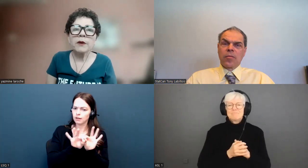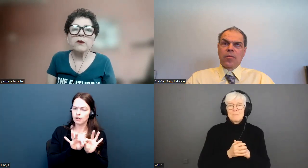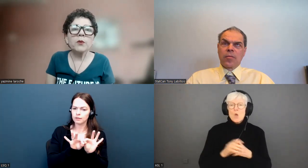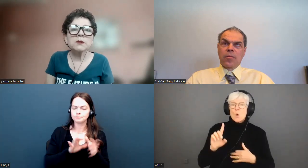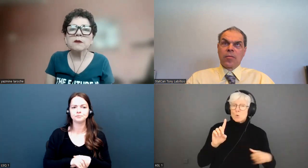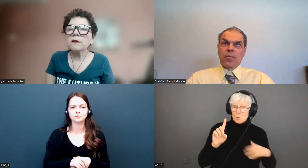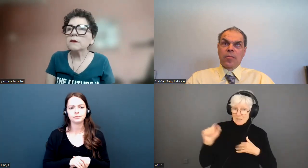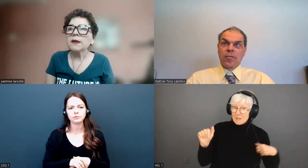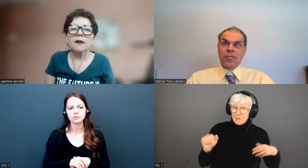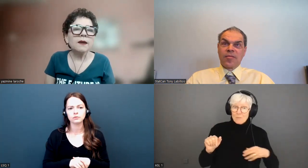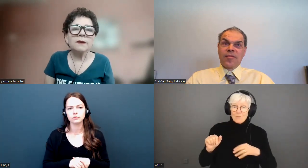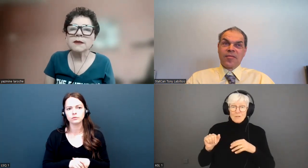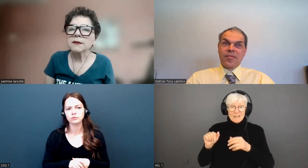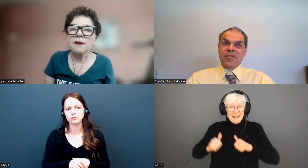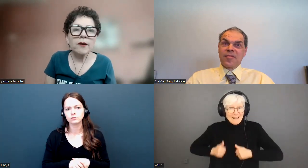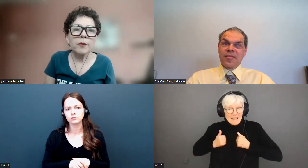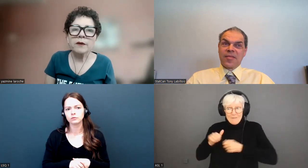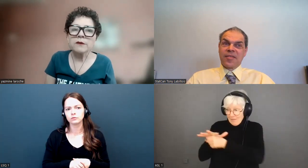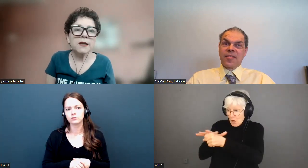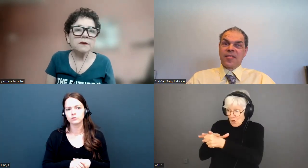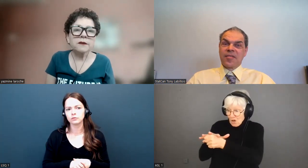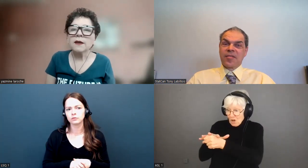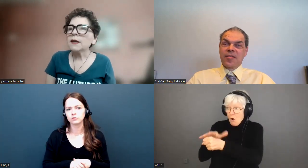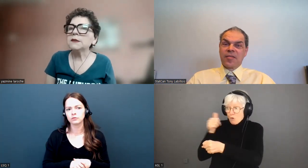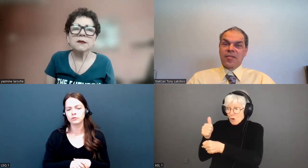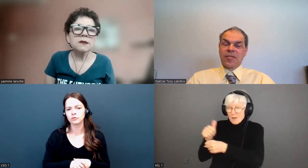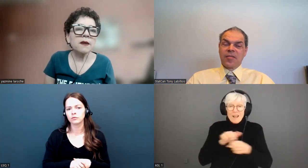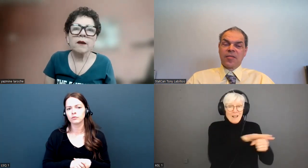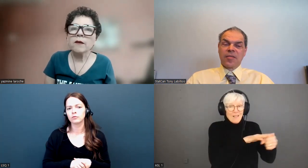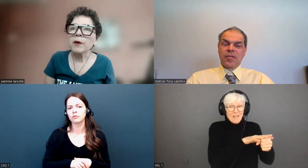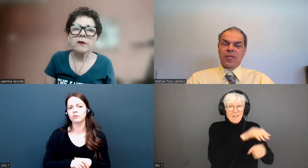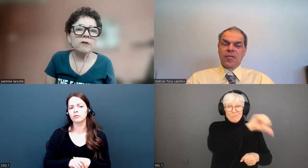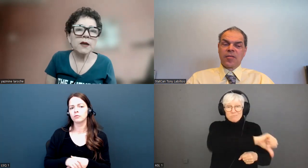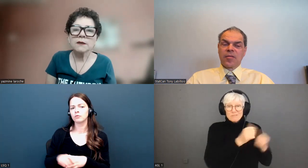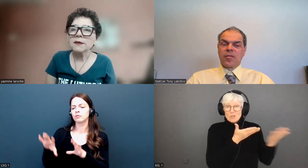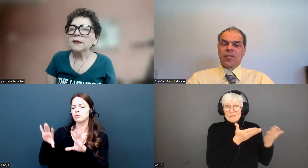about your postal code it doesn't care about your gender it doesn't care about your race